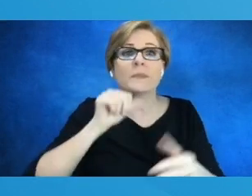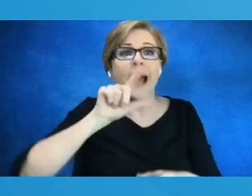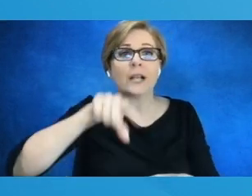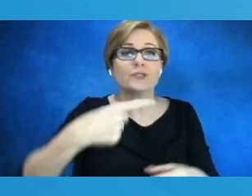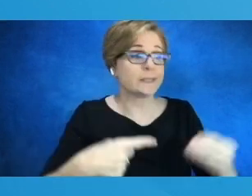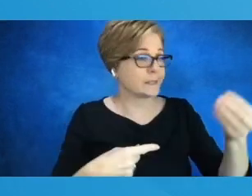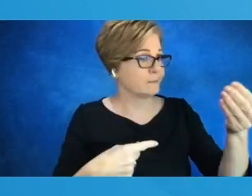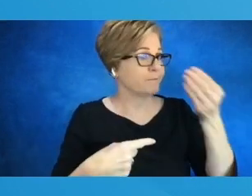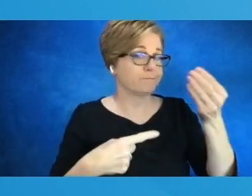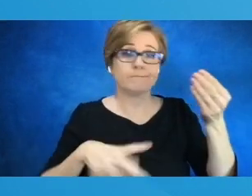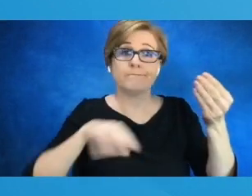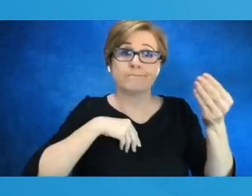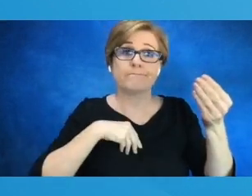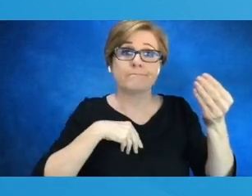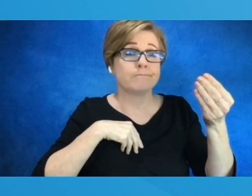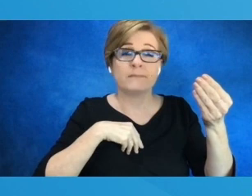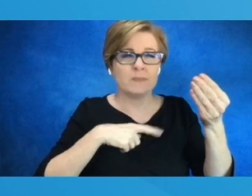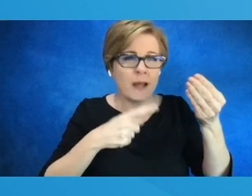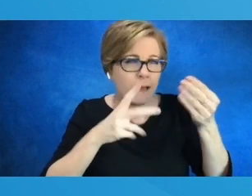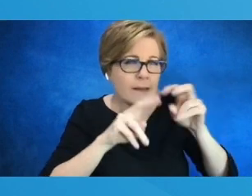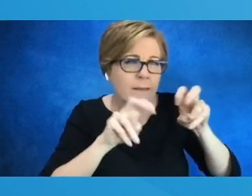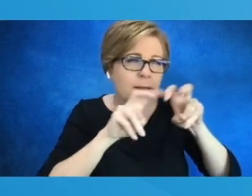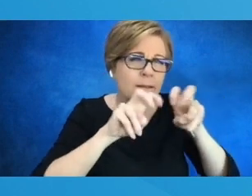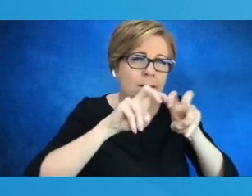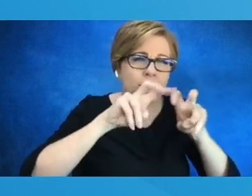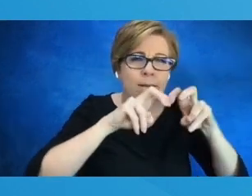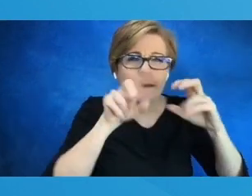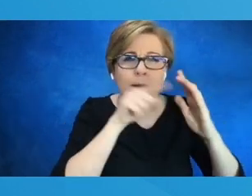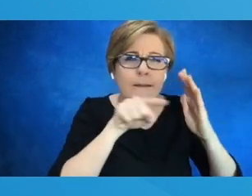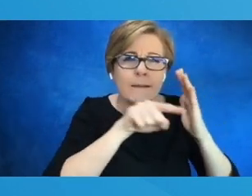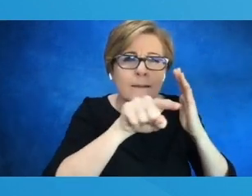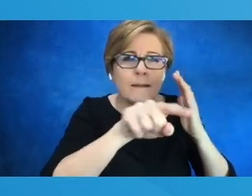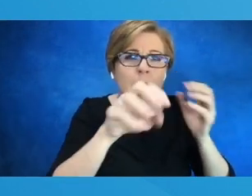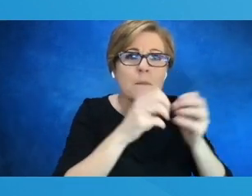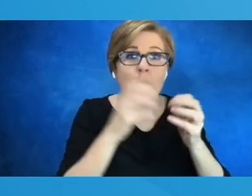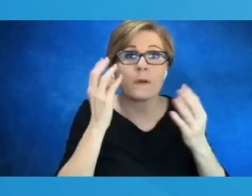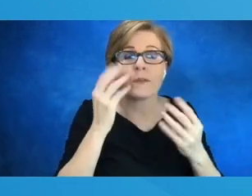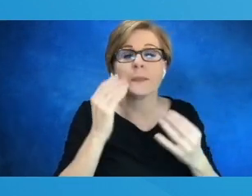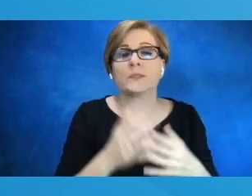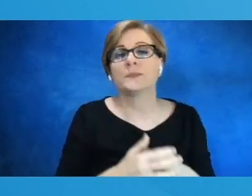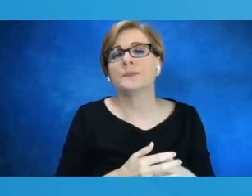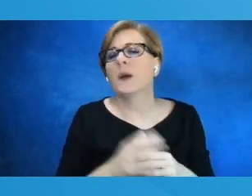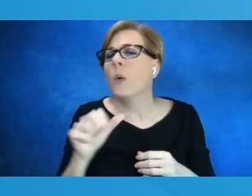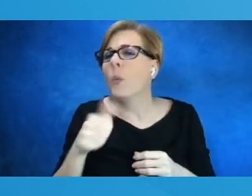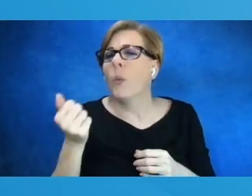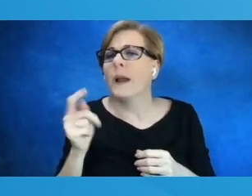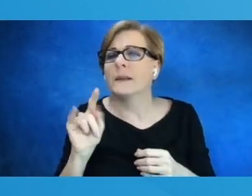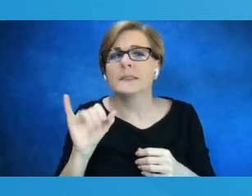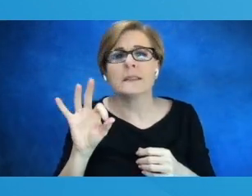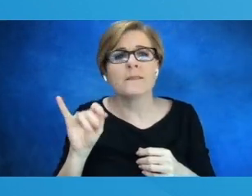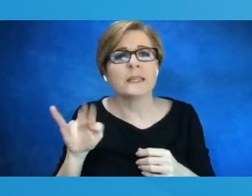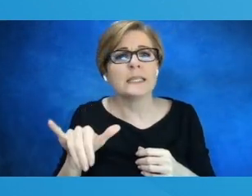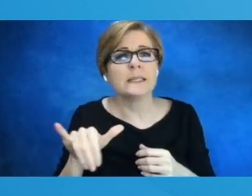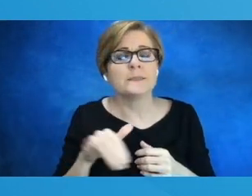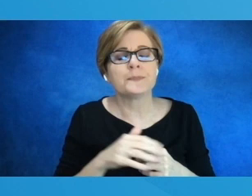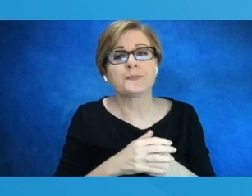Let's see, what else are you noticing, Tiffany? One new understanding I have is that what